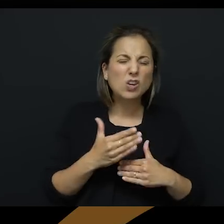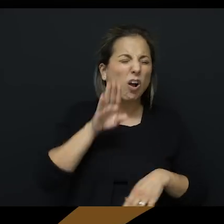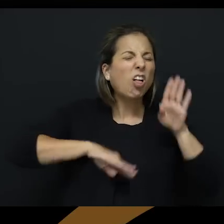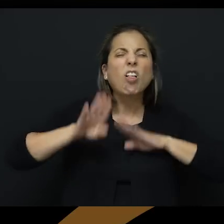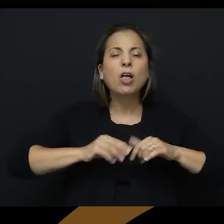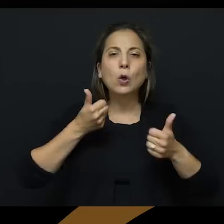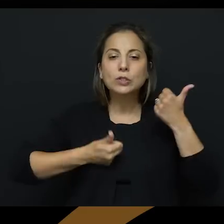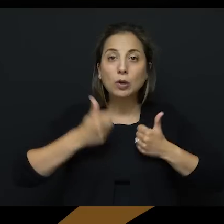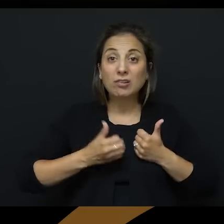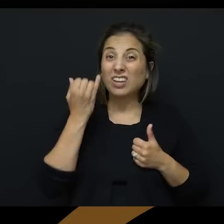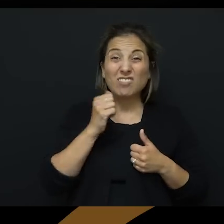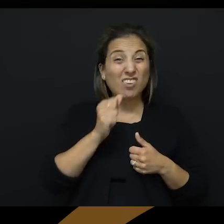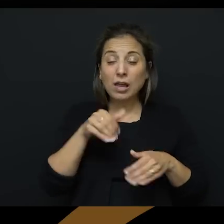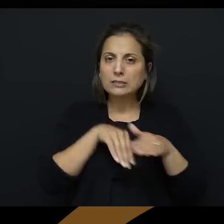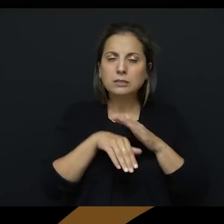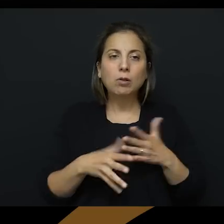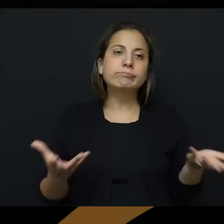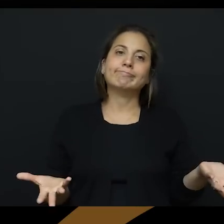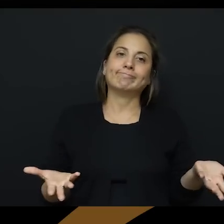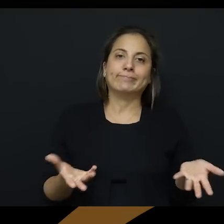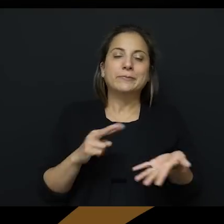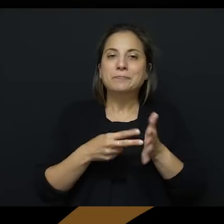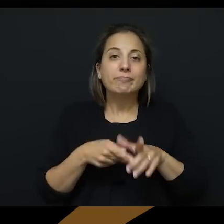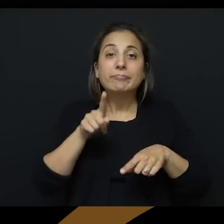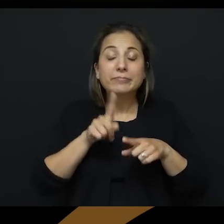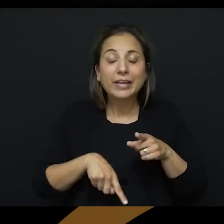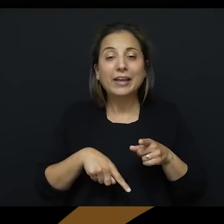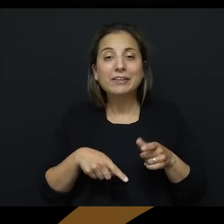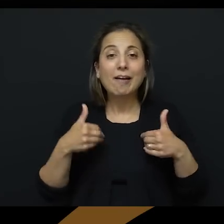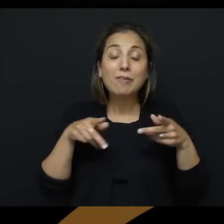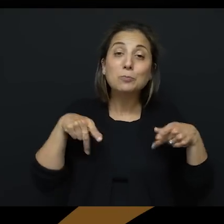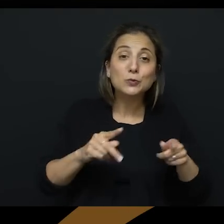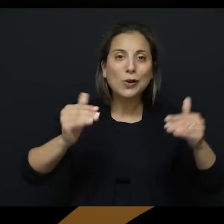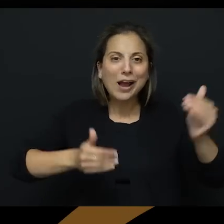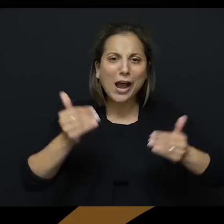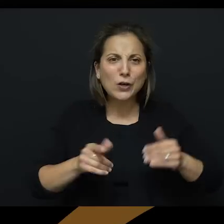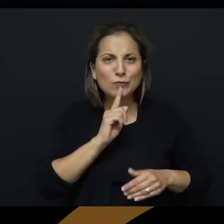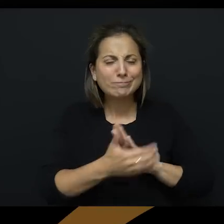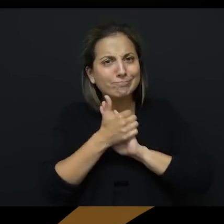If not, your organization could be missing out on some really talented, qualified candidates. I would like to recognize